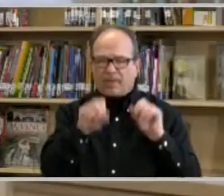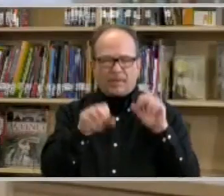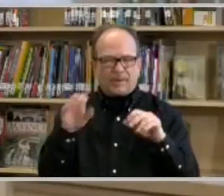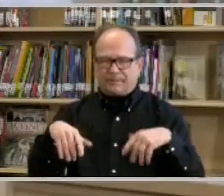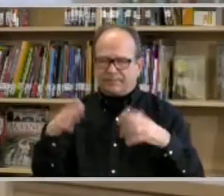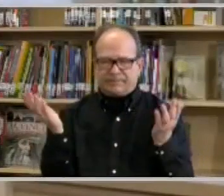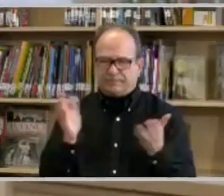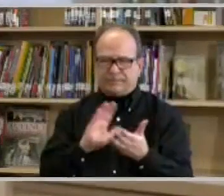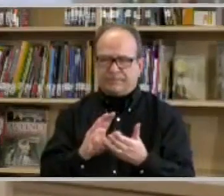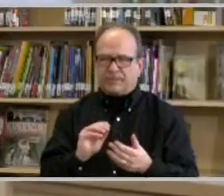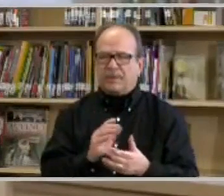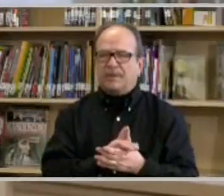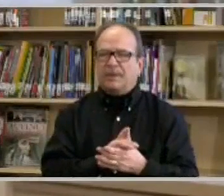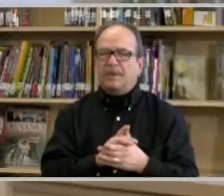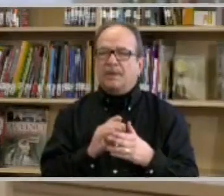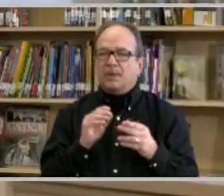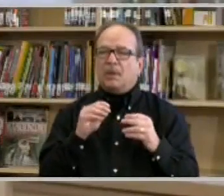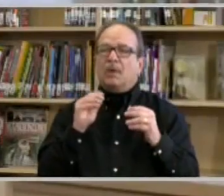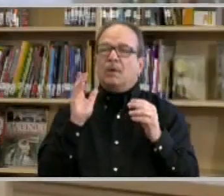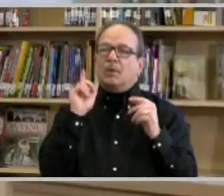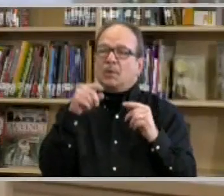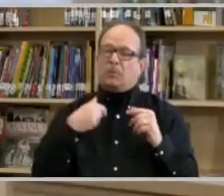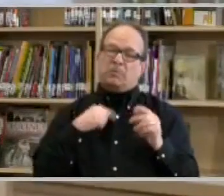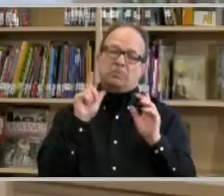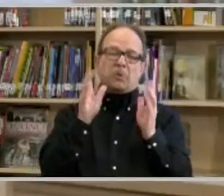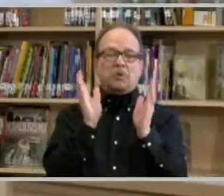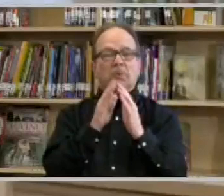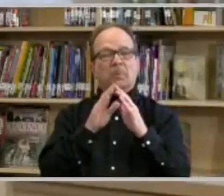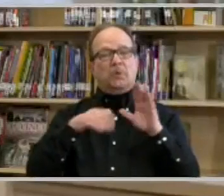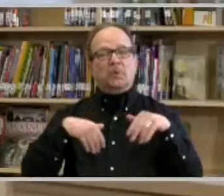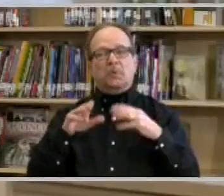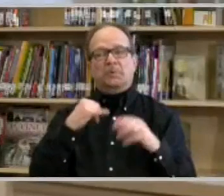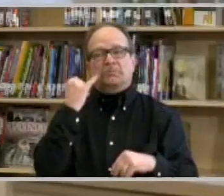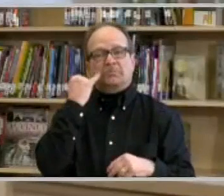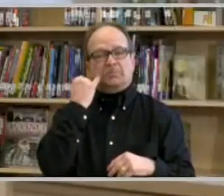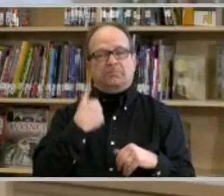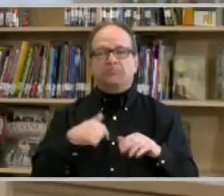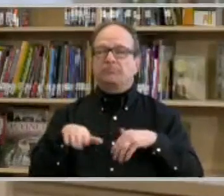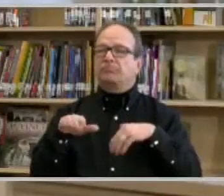YOU MAY ALSO KNOW, BETTY, THAT I